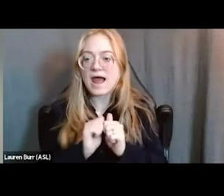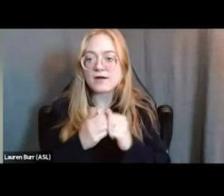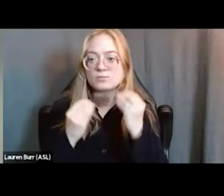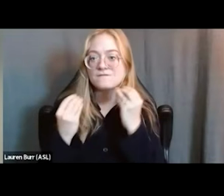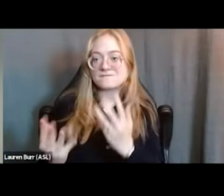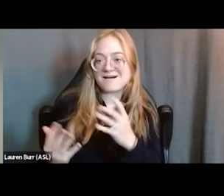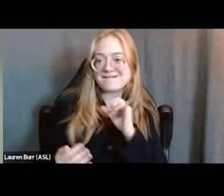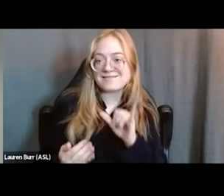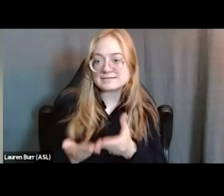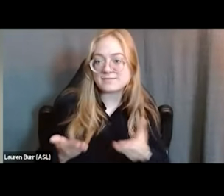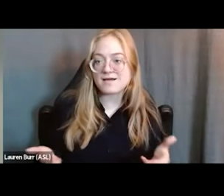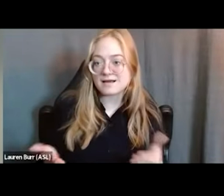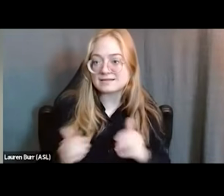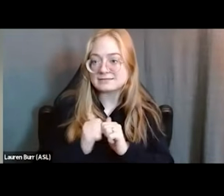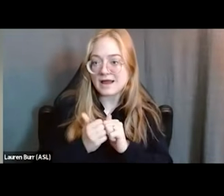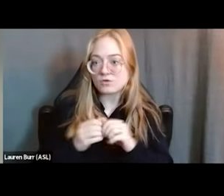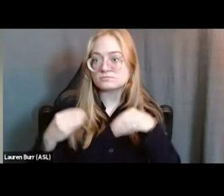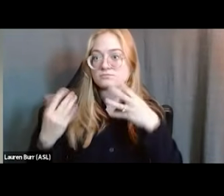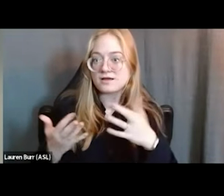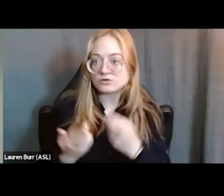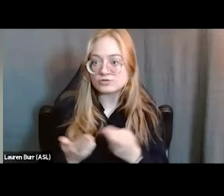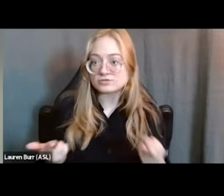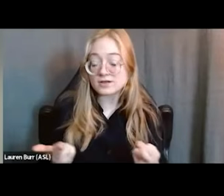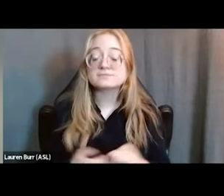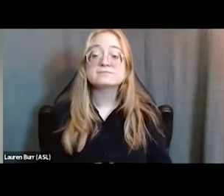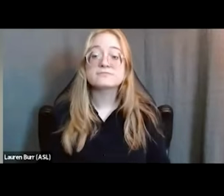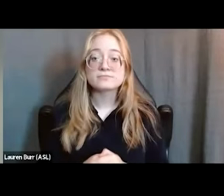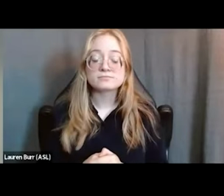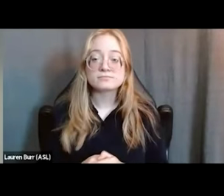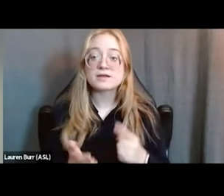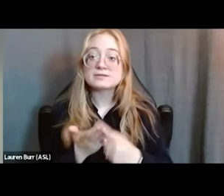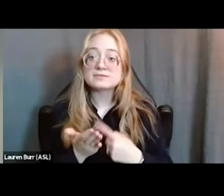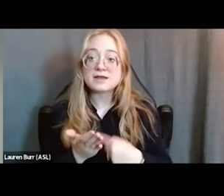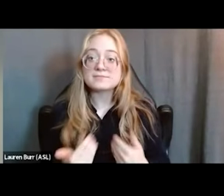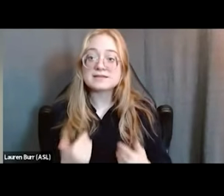And in many cases there are resources in communities such as Easterseals or other places